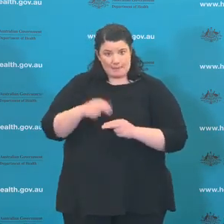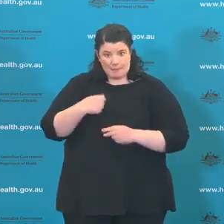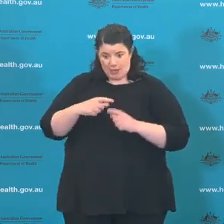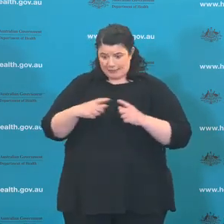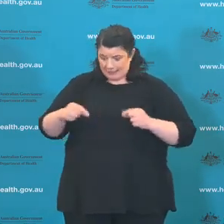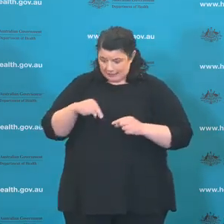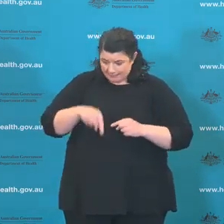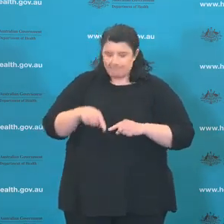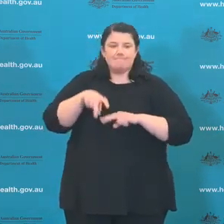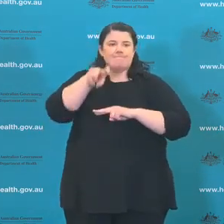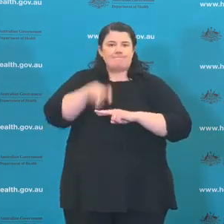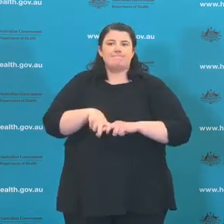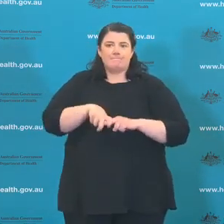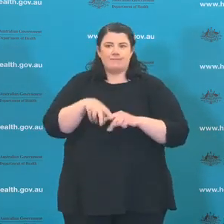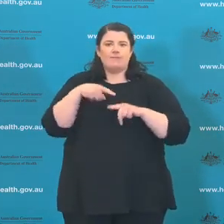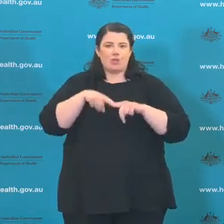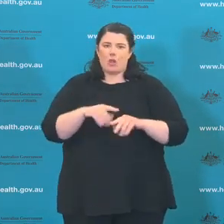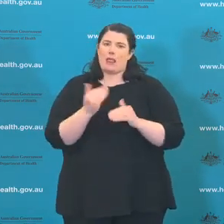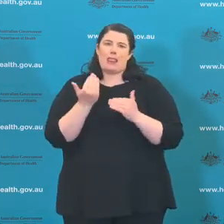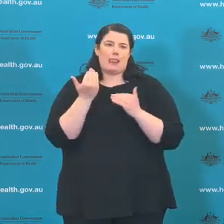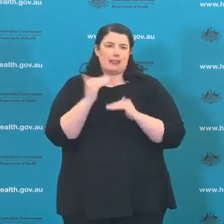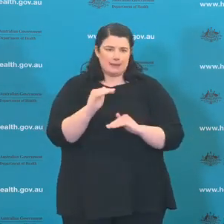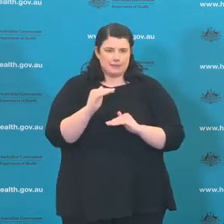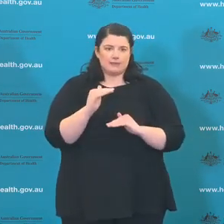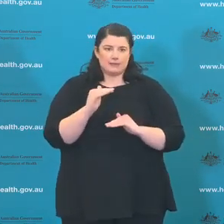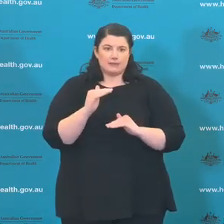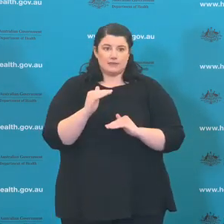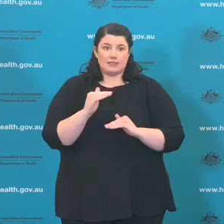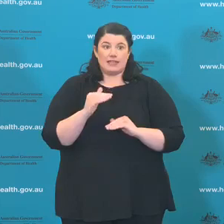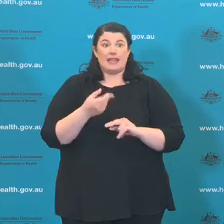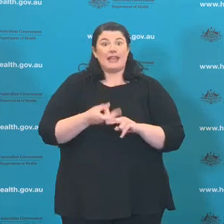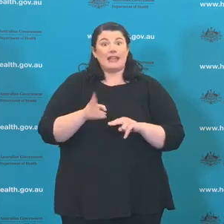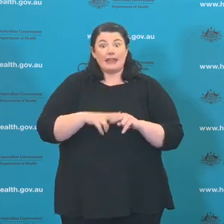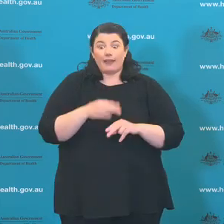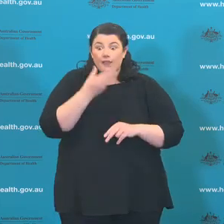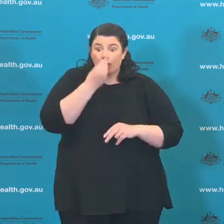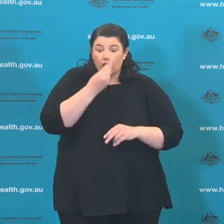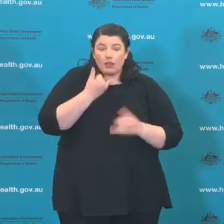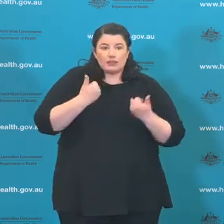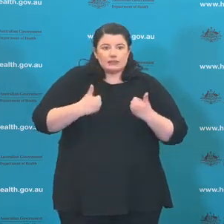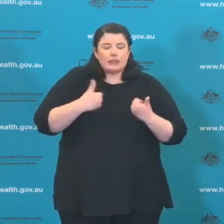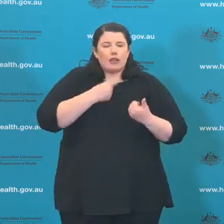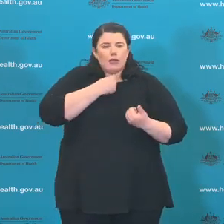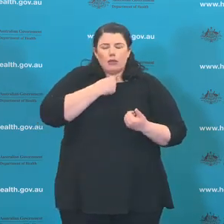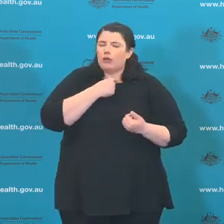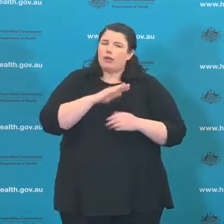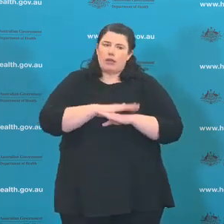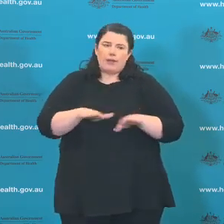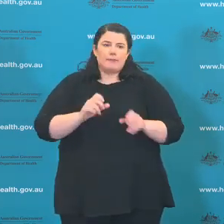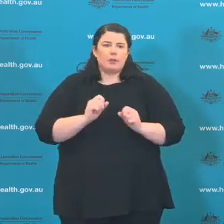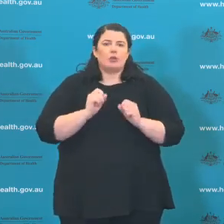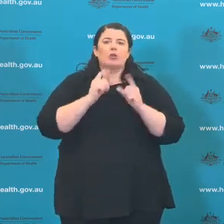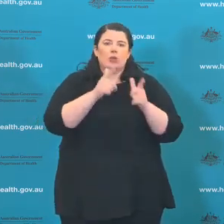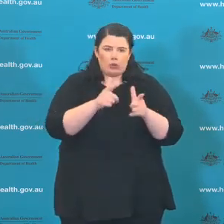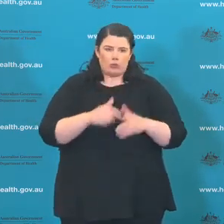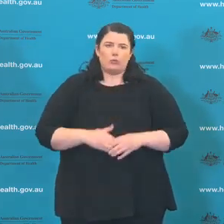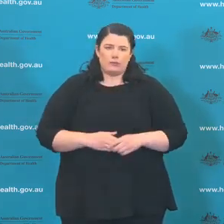space between everyone and everyone was encouraged of course not to attend if they were unwell. They are the sort of things we're going to continue to want to see.